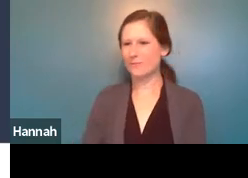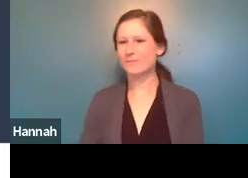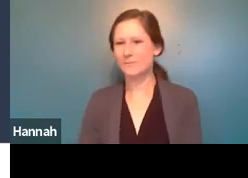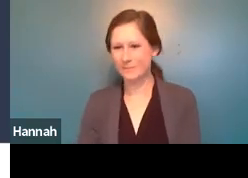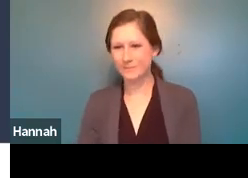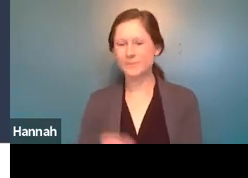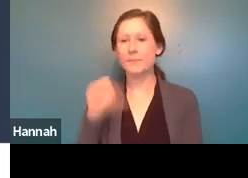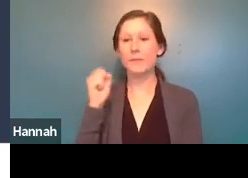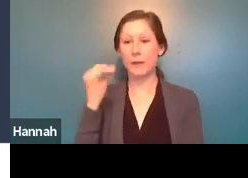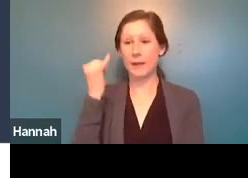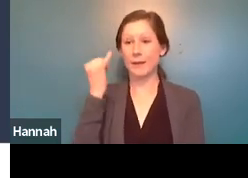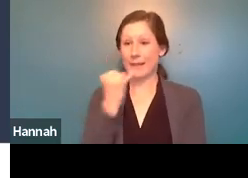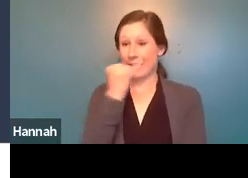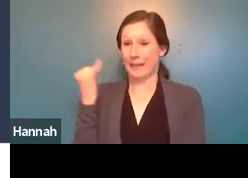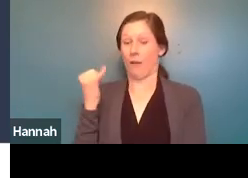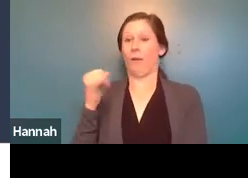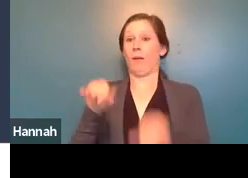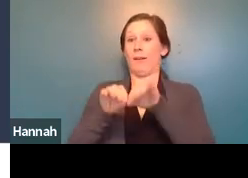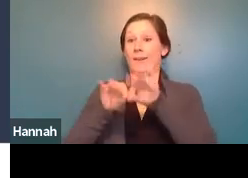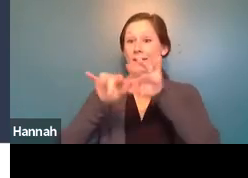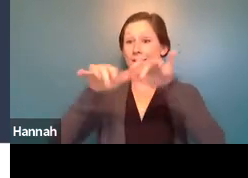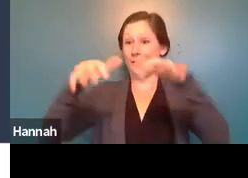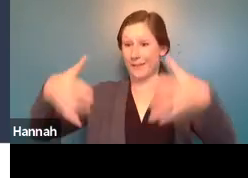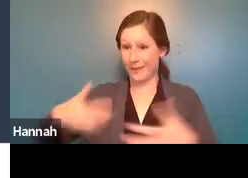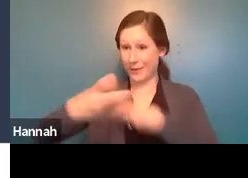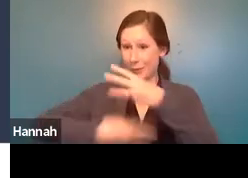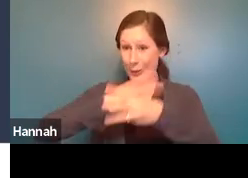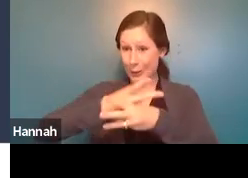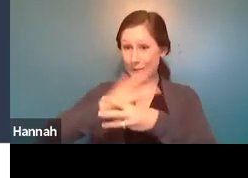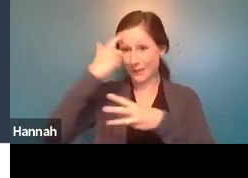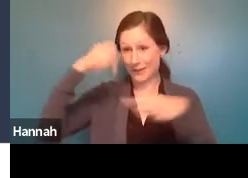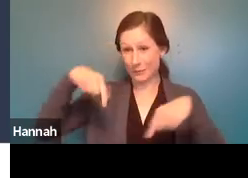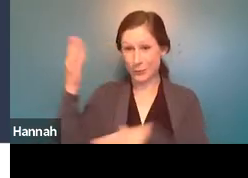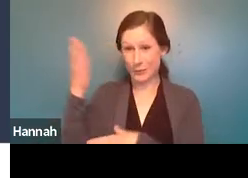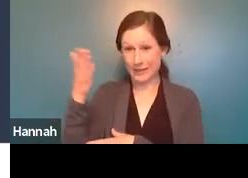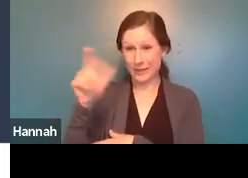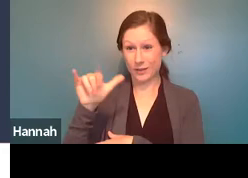increasing our reach. And as we mentioned in the presentation, we've actually added about 35,000 followers